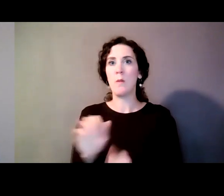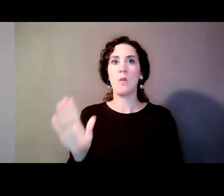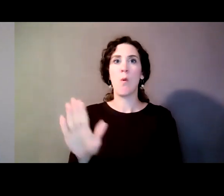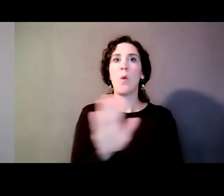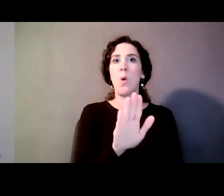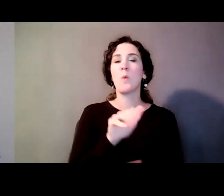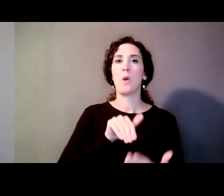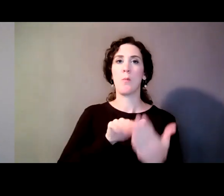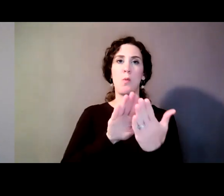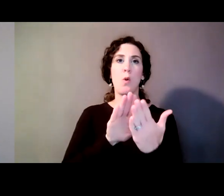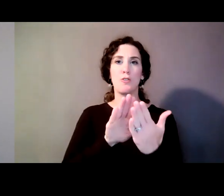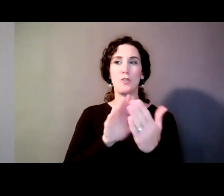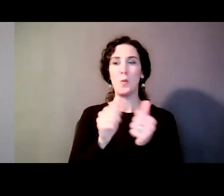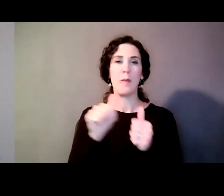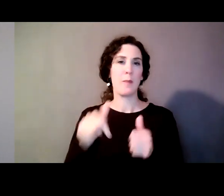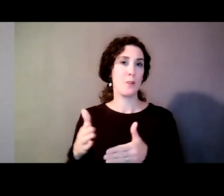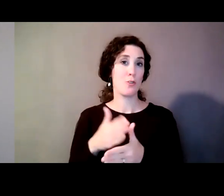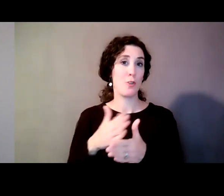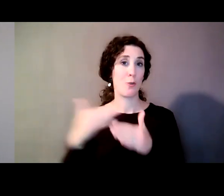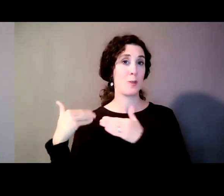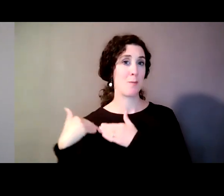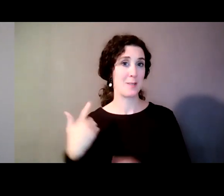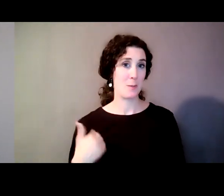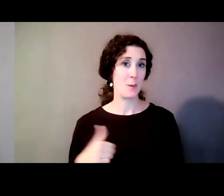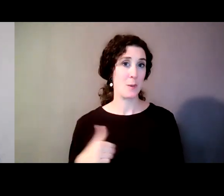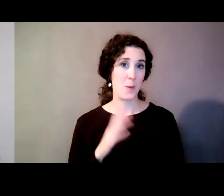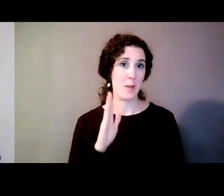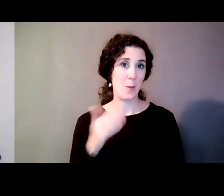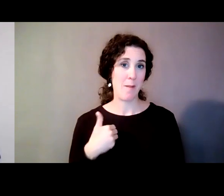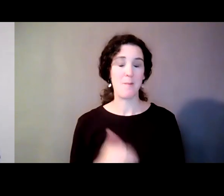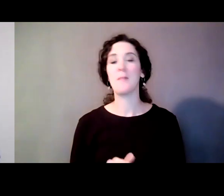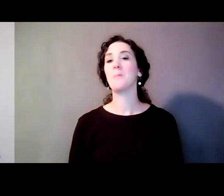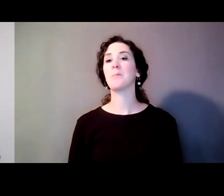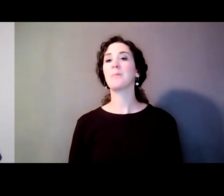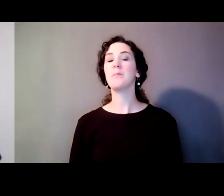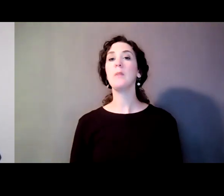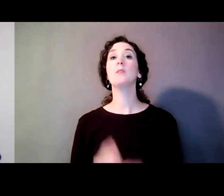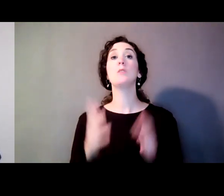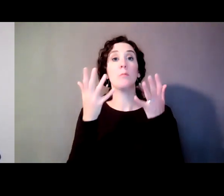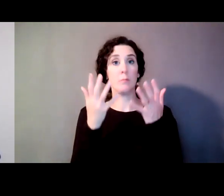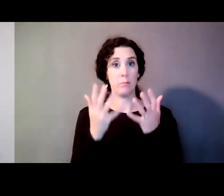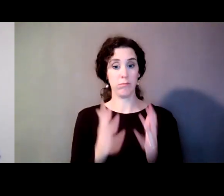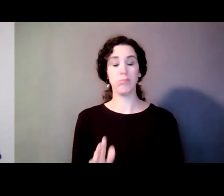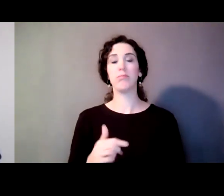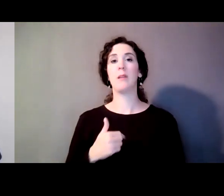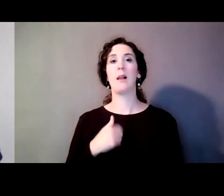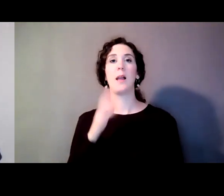in this shared responsibility that we have. And so at the end of that I am going to talk